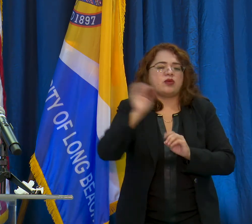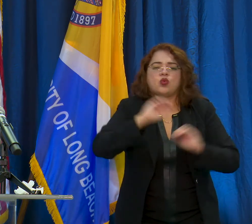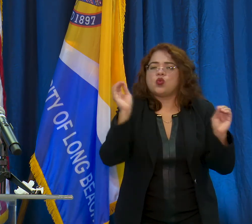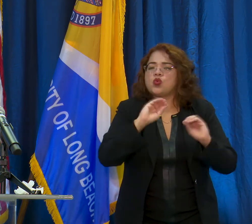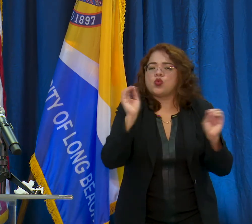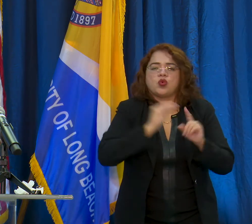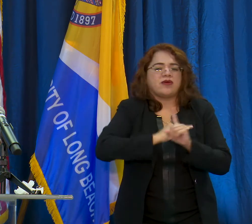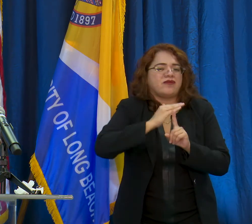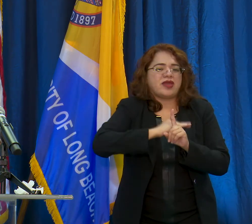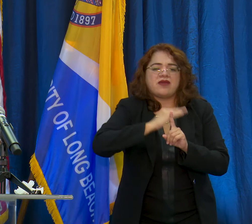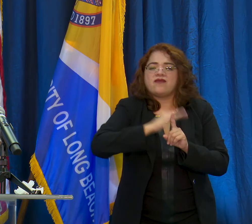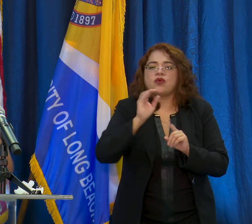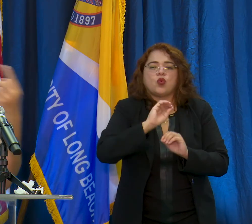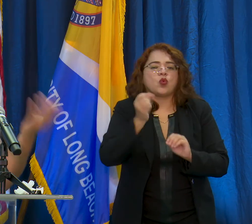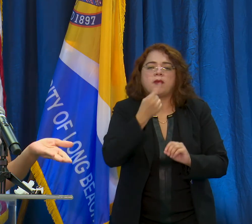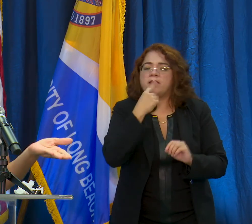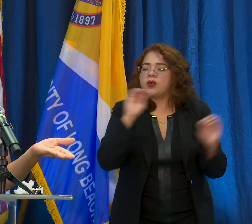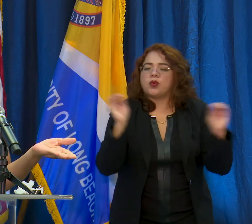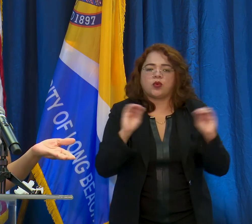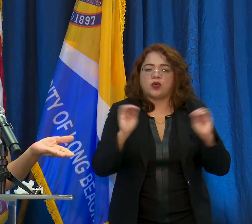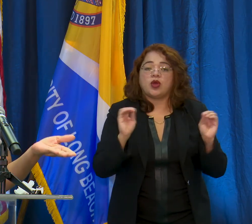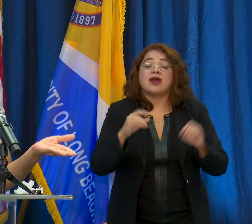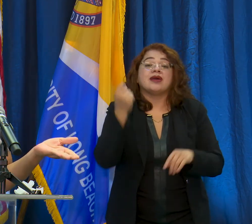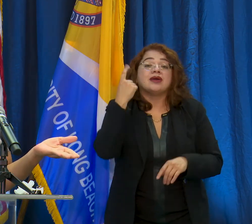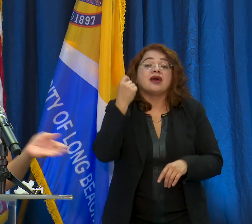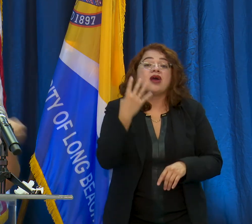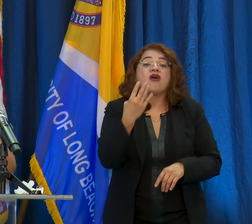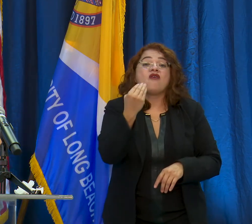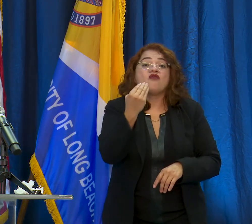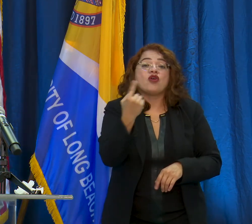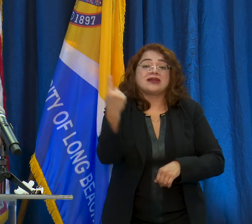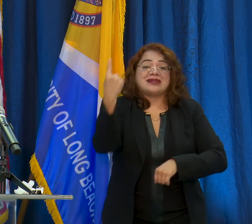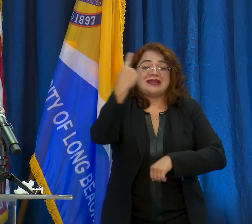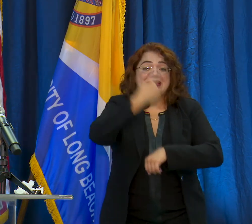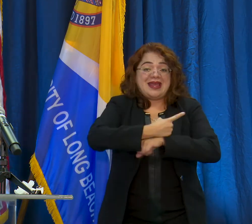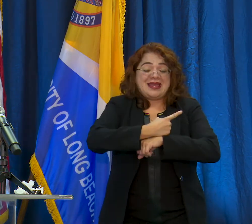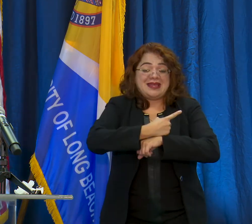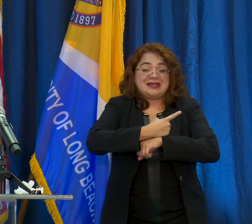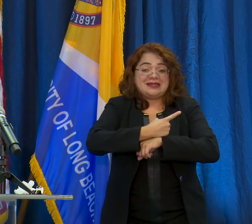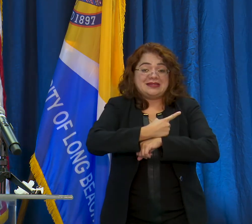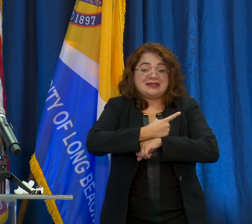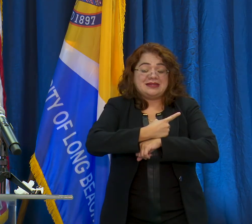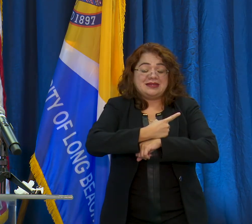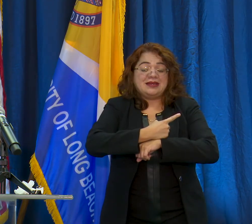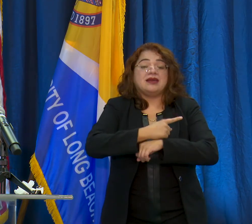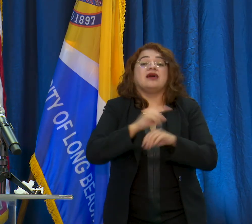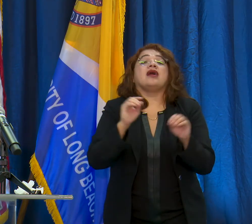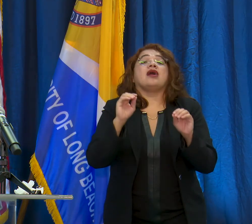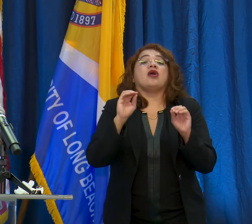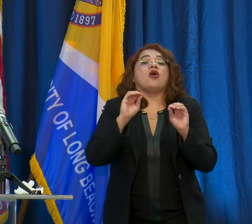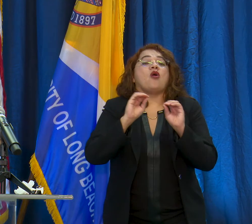have a positive test, assuming that you're infected. If you make it to 14 days and you don't have symptoms,